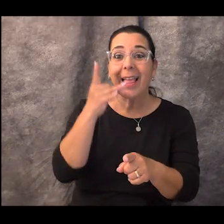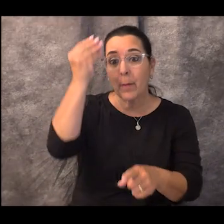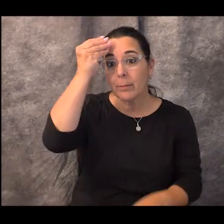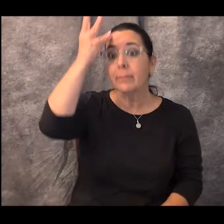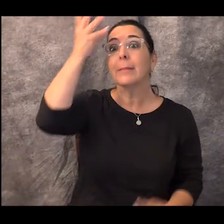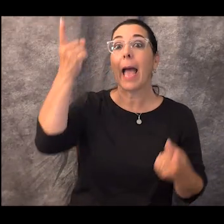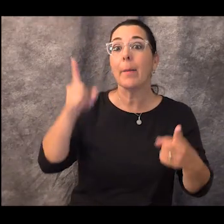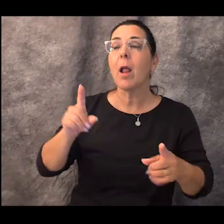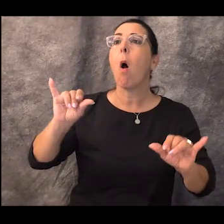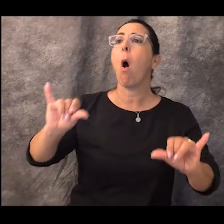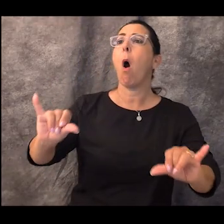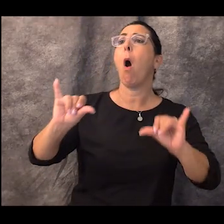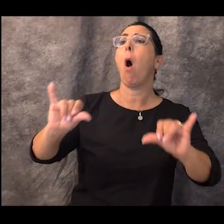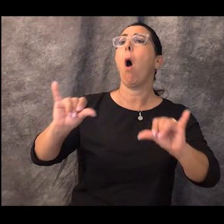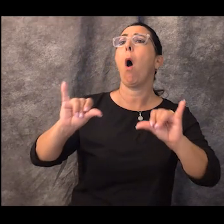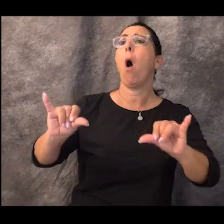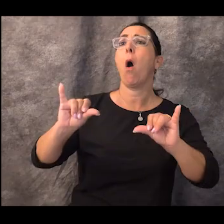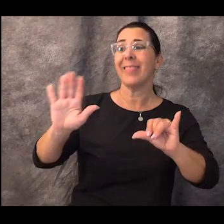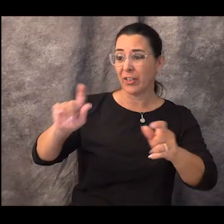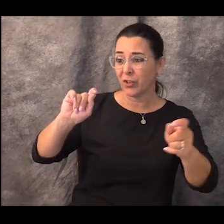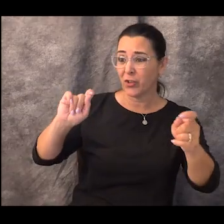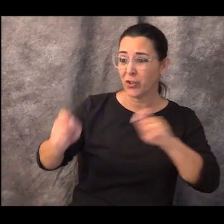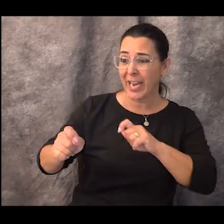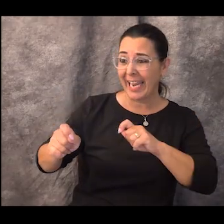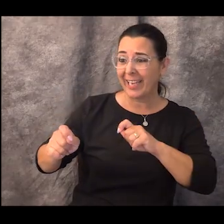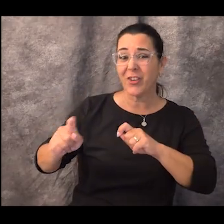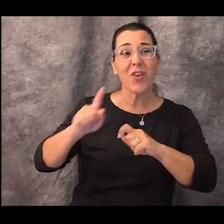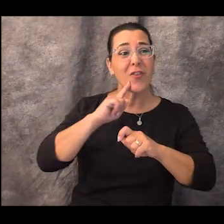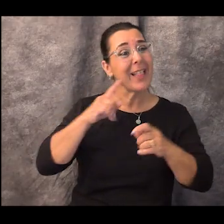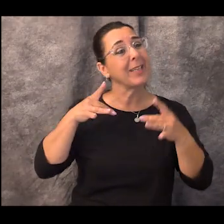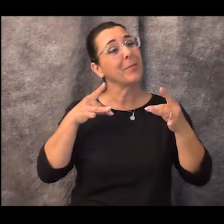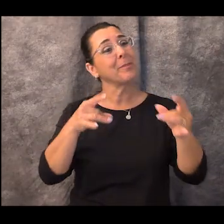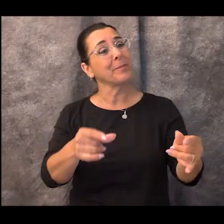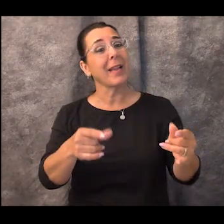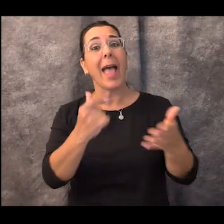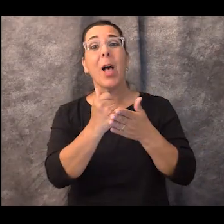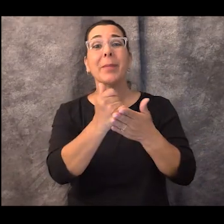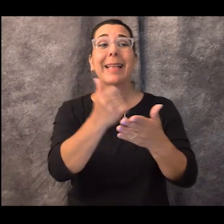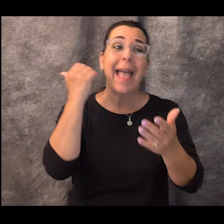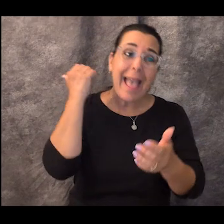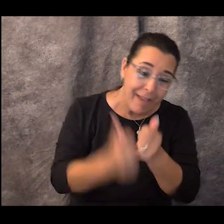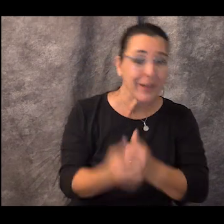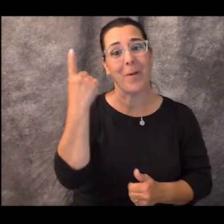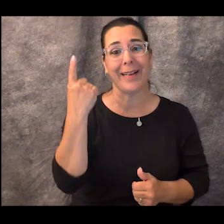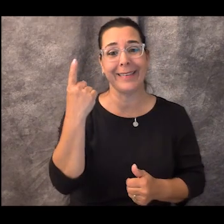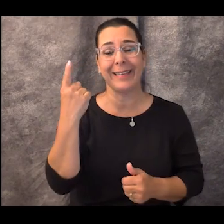And it's like, if only we had been telling you that for decades now but okay. (Eric) Exactly, exactly. [Michelle and Eric laugh]